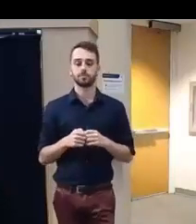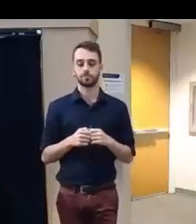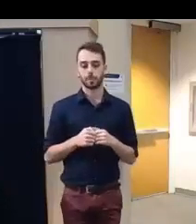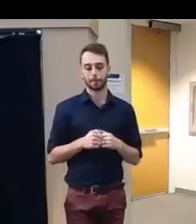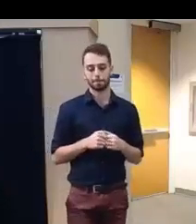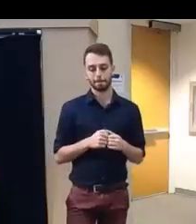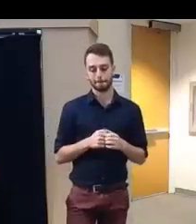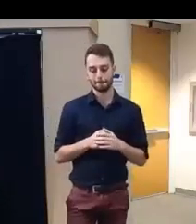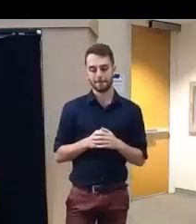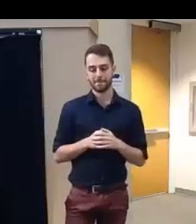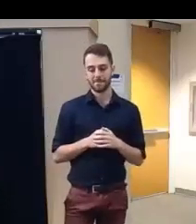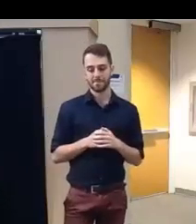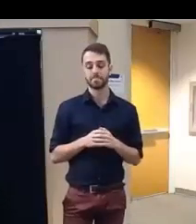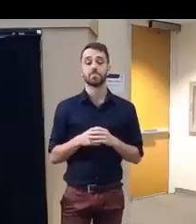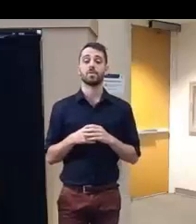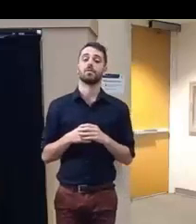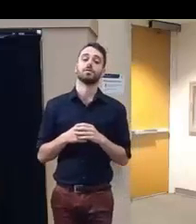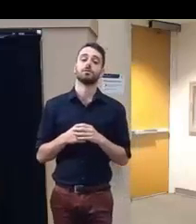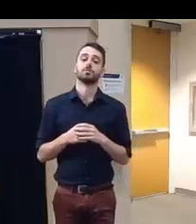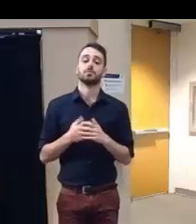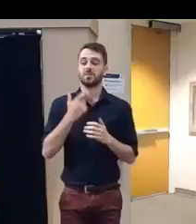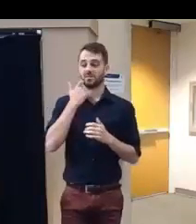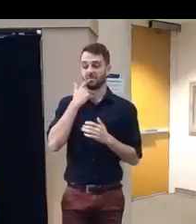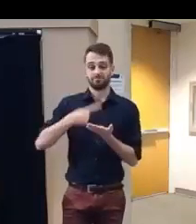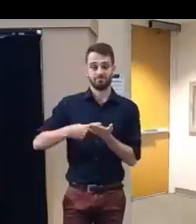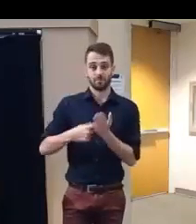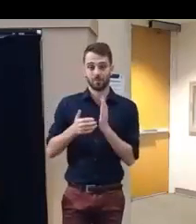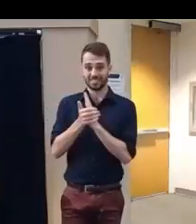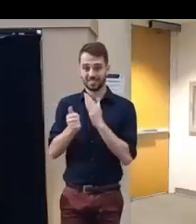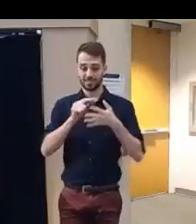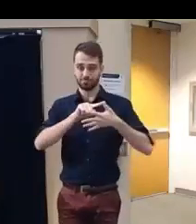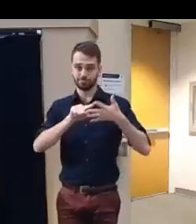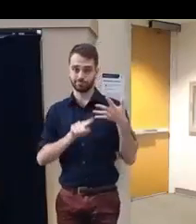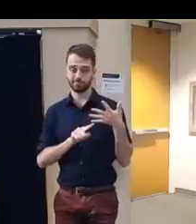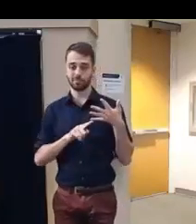um skills that that I talked about is the consistency of the team so you can imagine